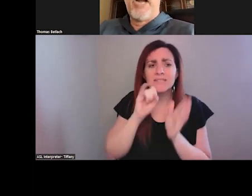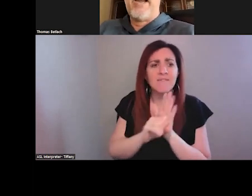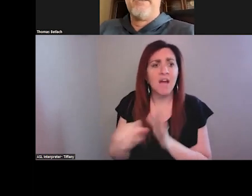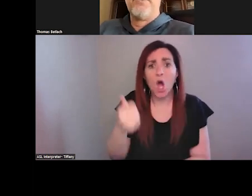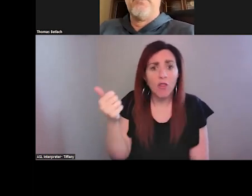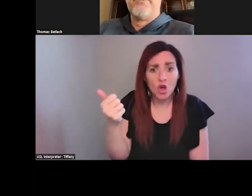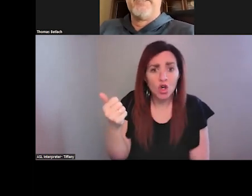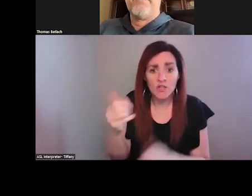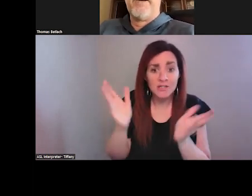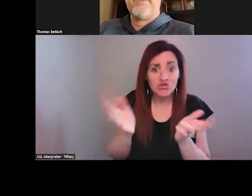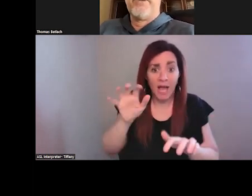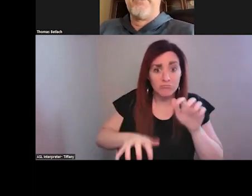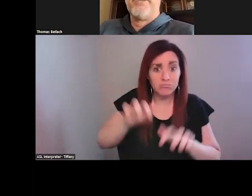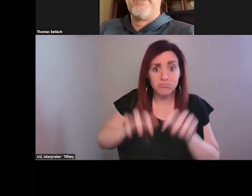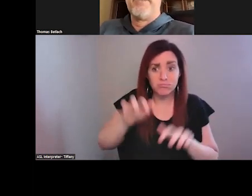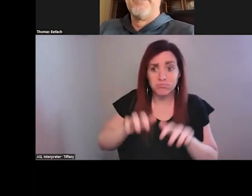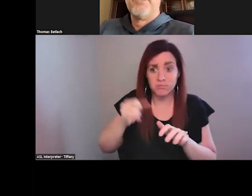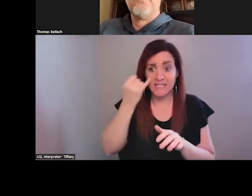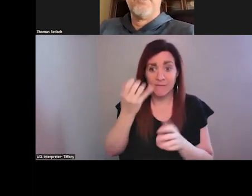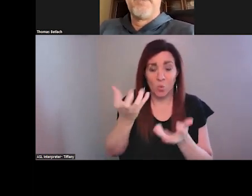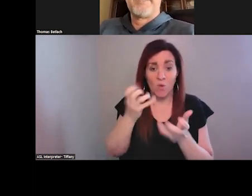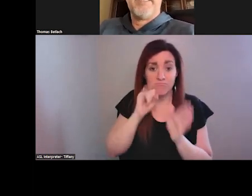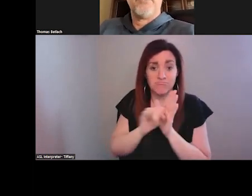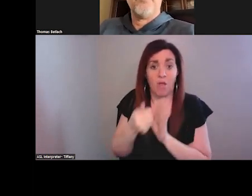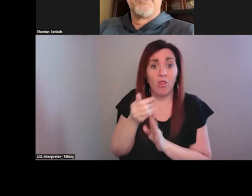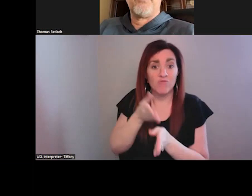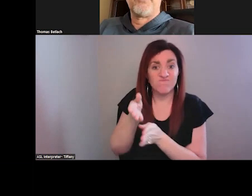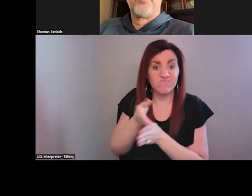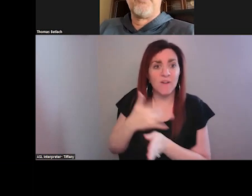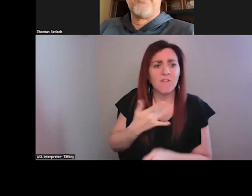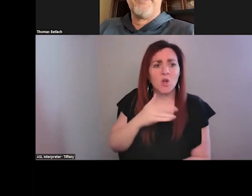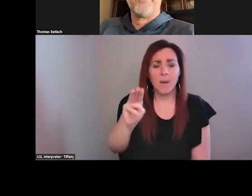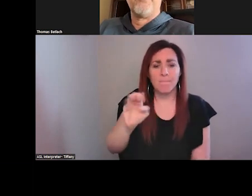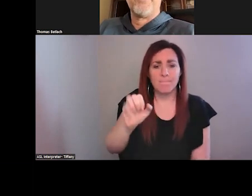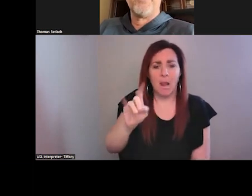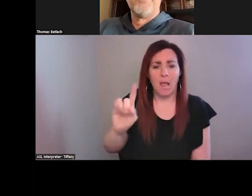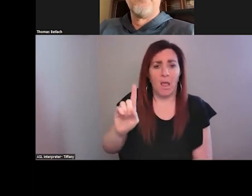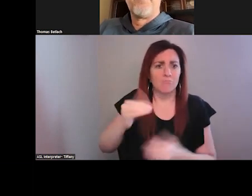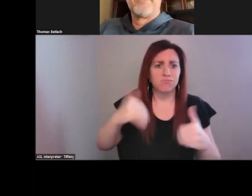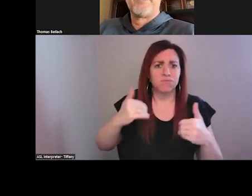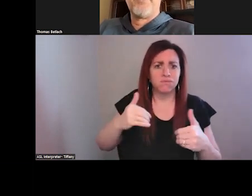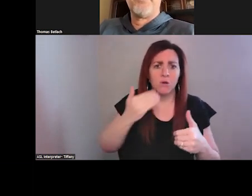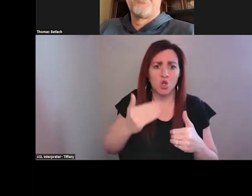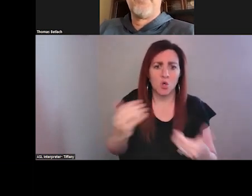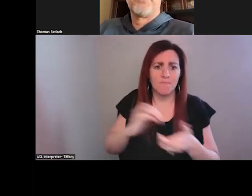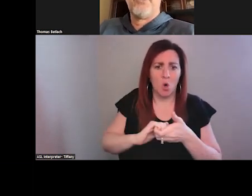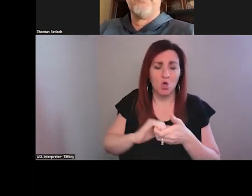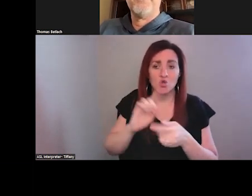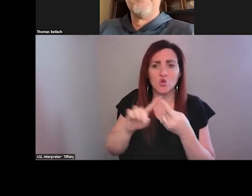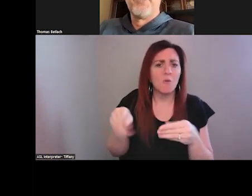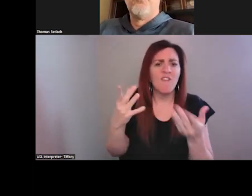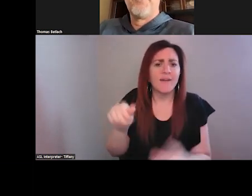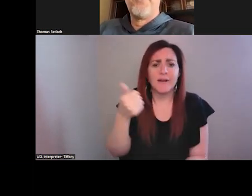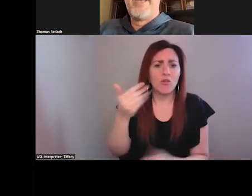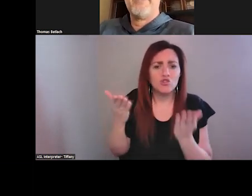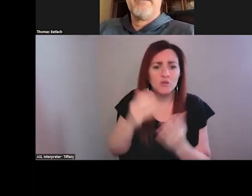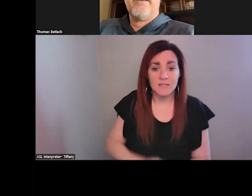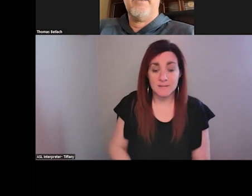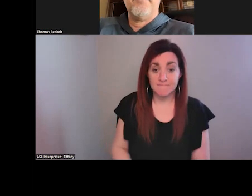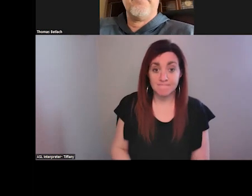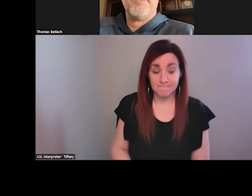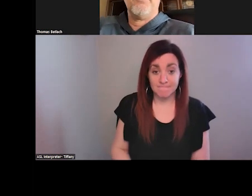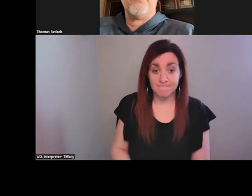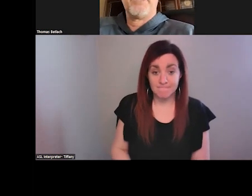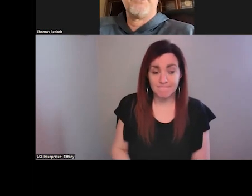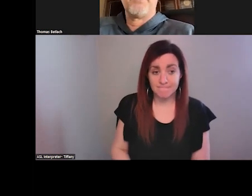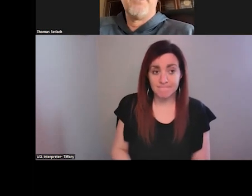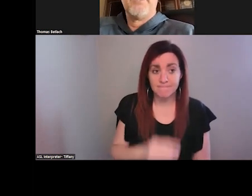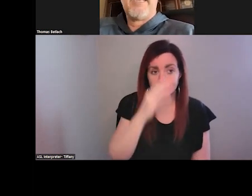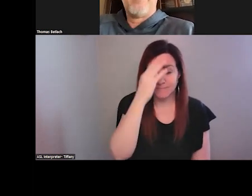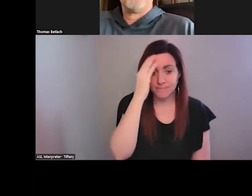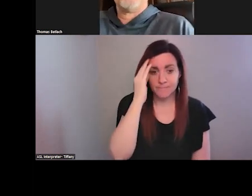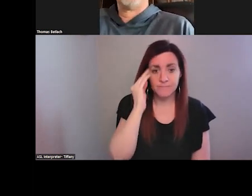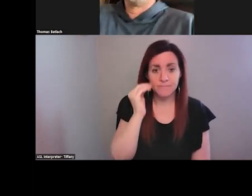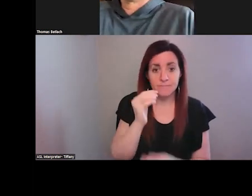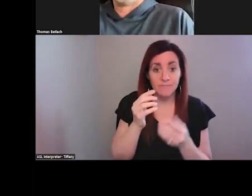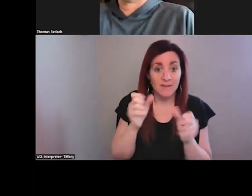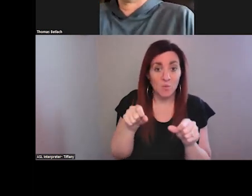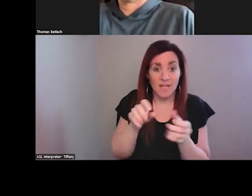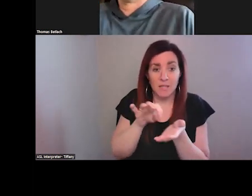CHAT. WITH THAT, IF WE CAN JUST TABULATE THE RESPONSES. WE